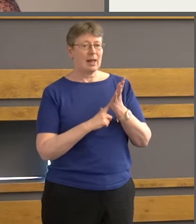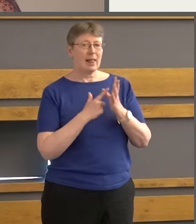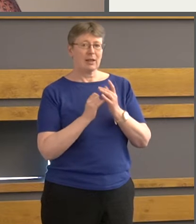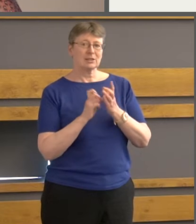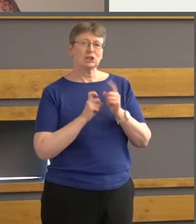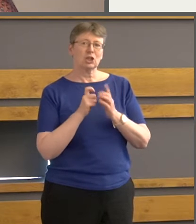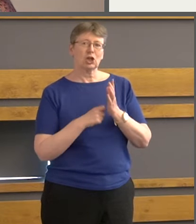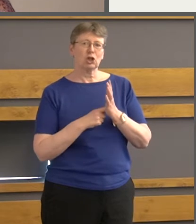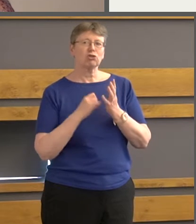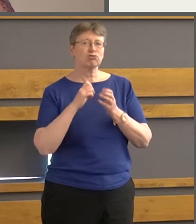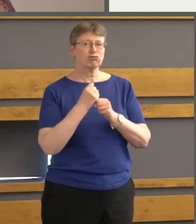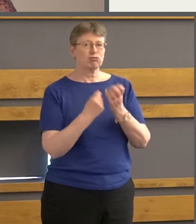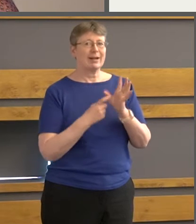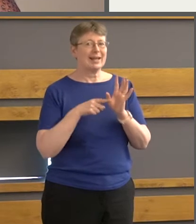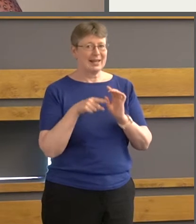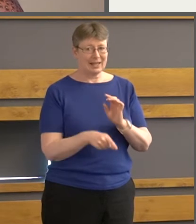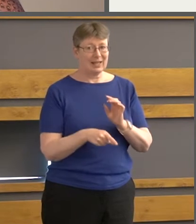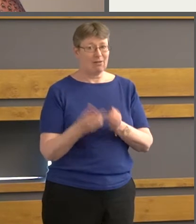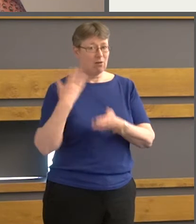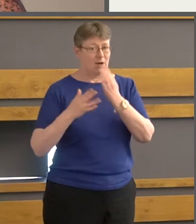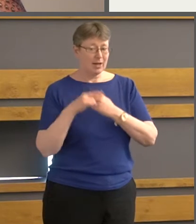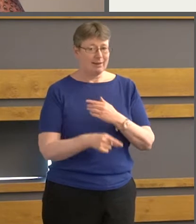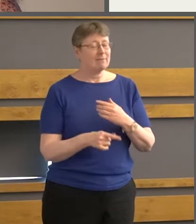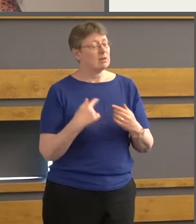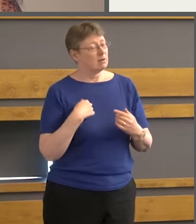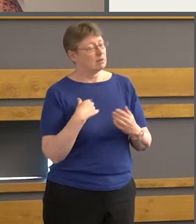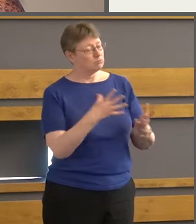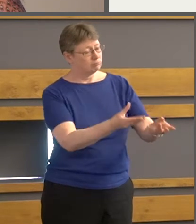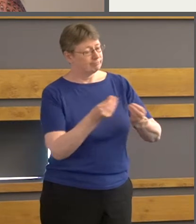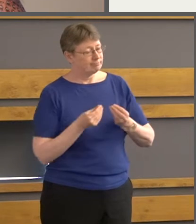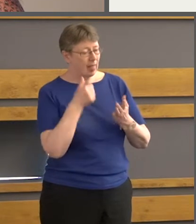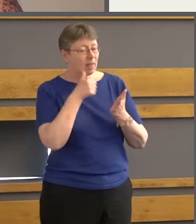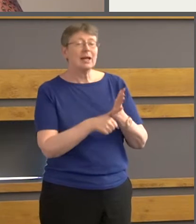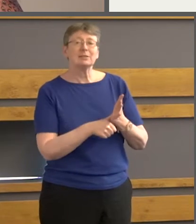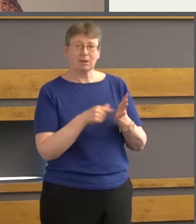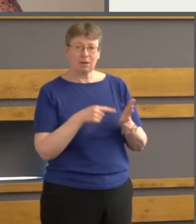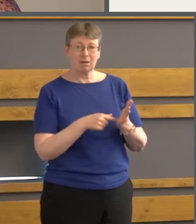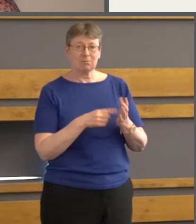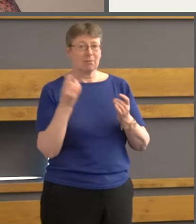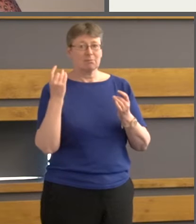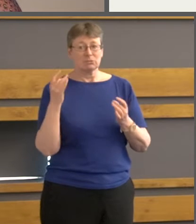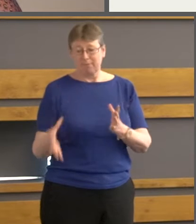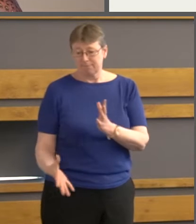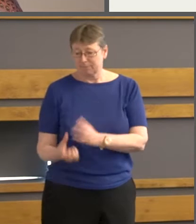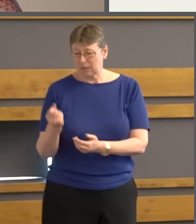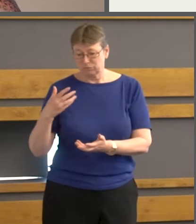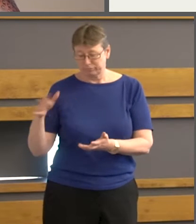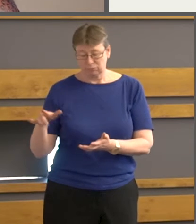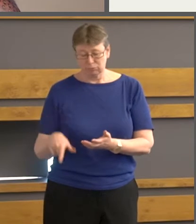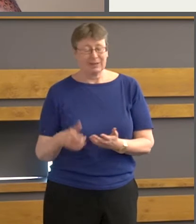And the custodian of the archive Sorcha Dallas Gray was showing me a letter that he'd found discarded in the street in the 1950s.